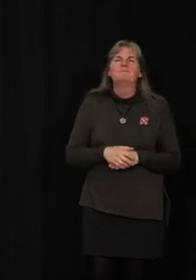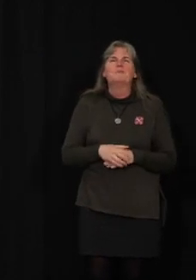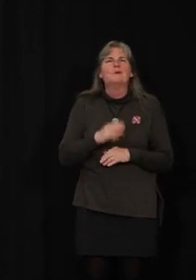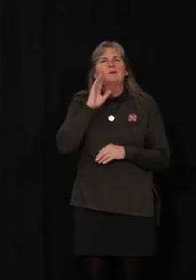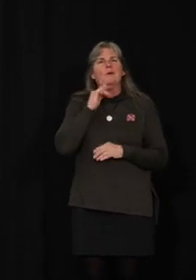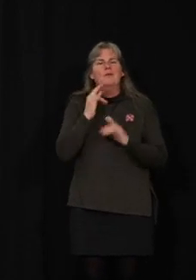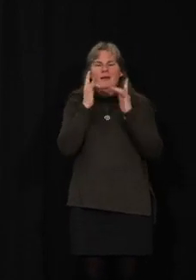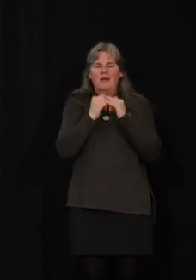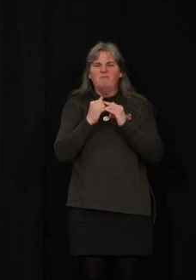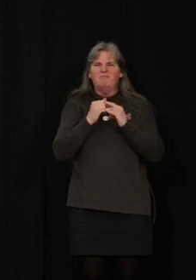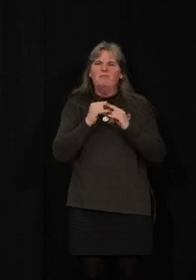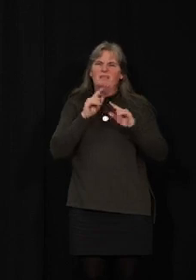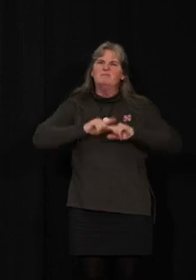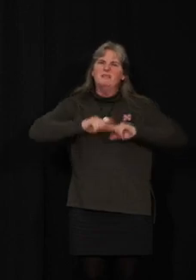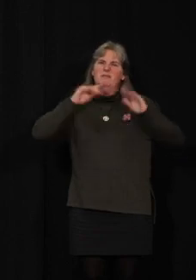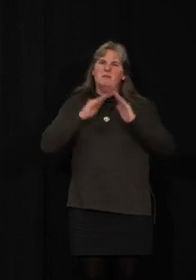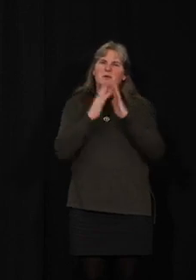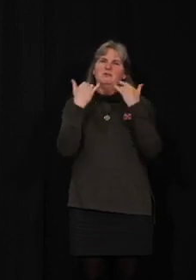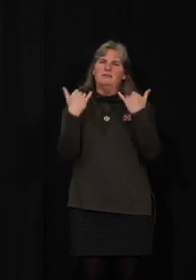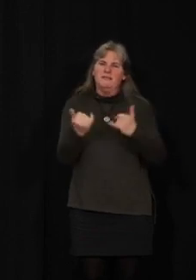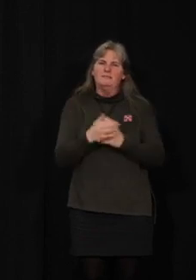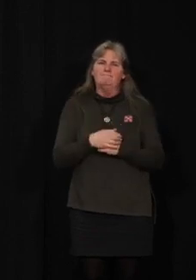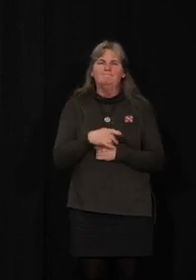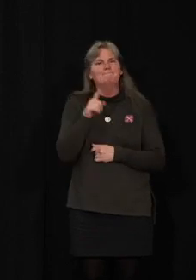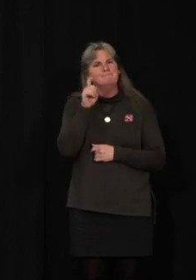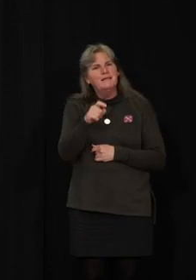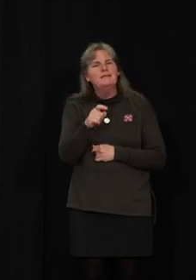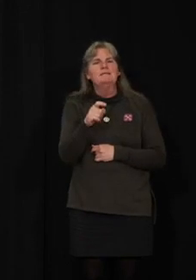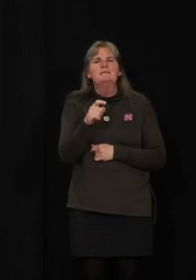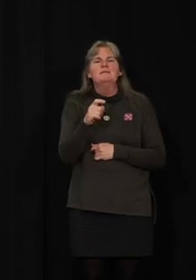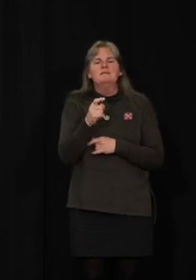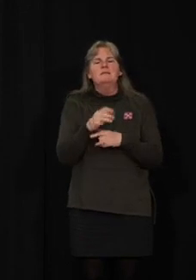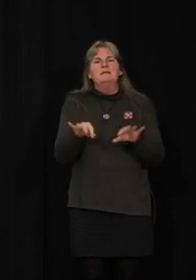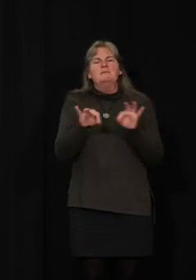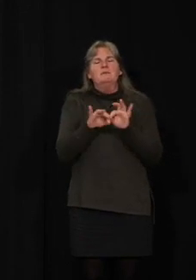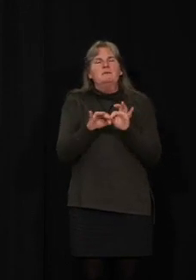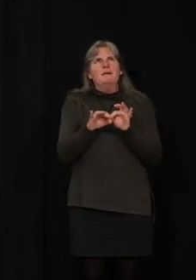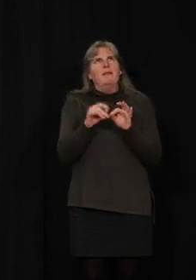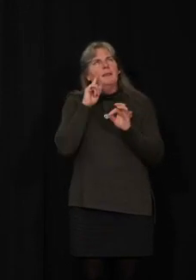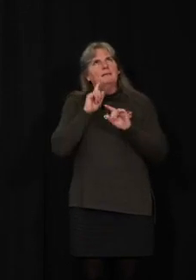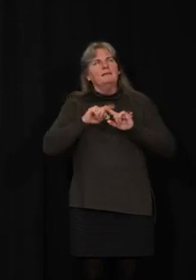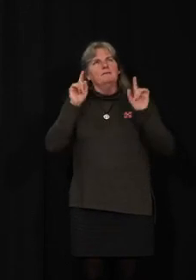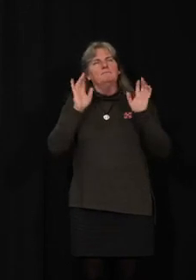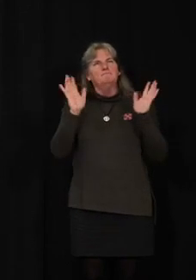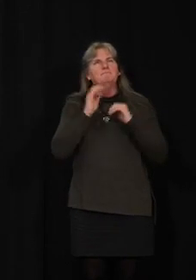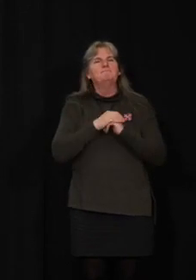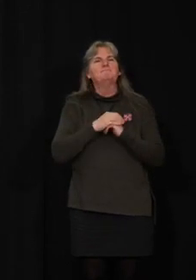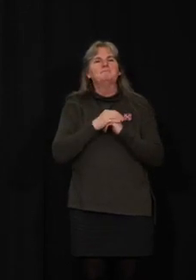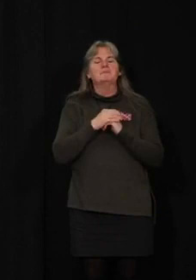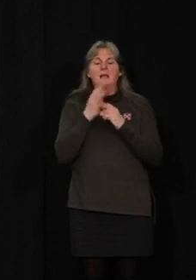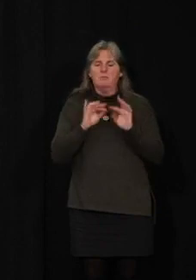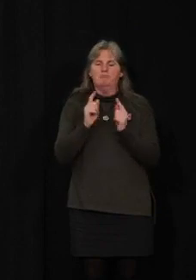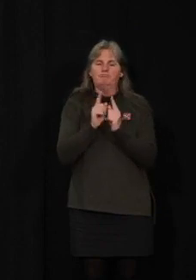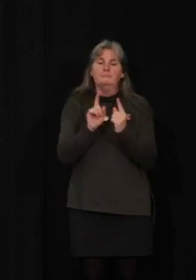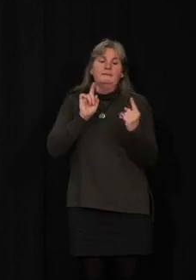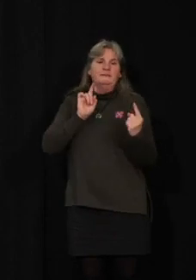in practising physical distancing, keeping yourself toa